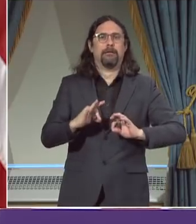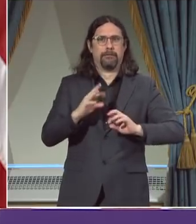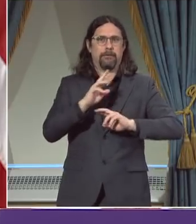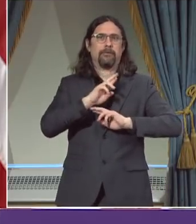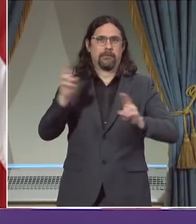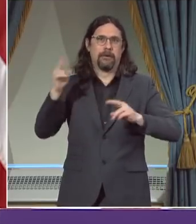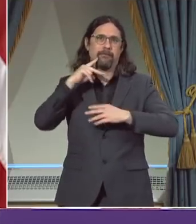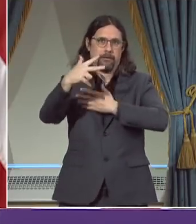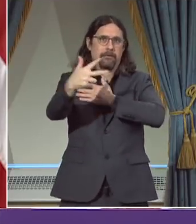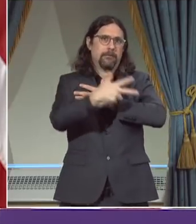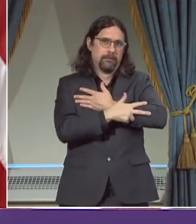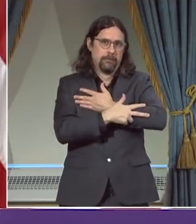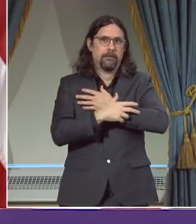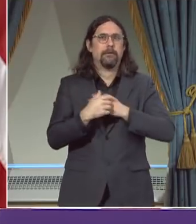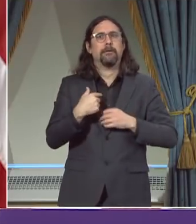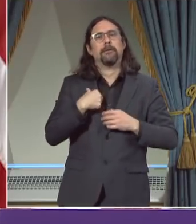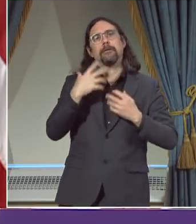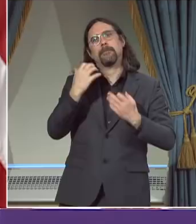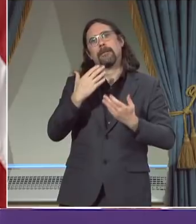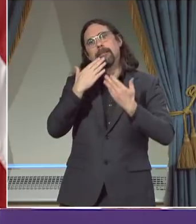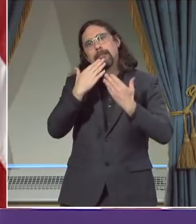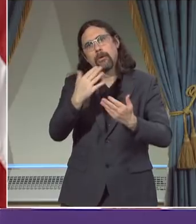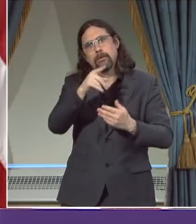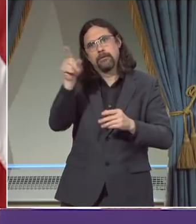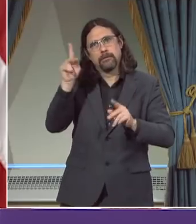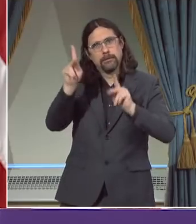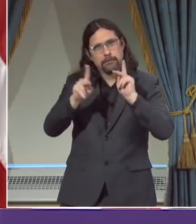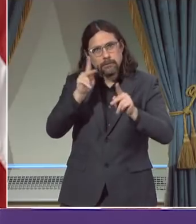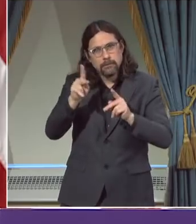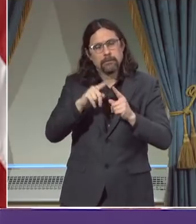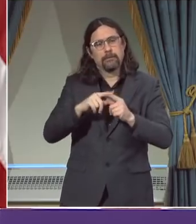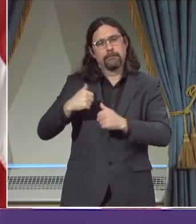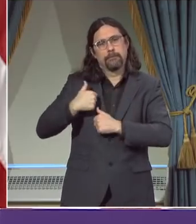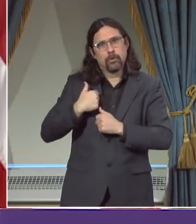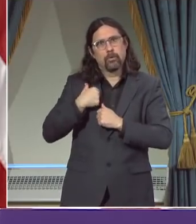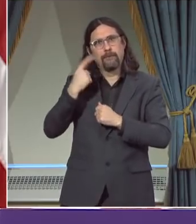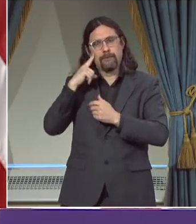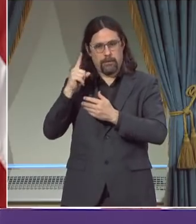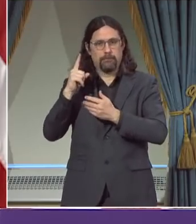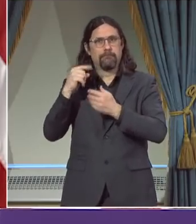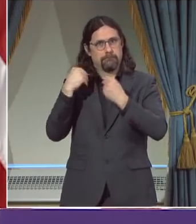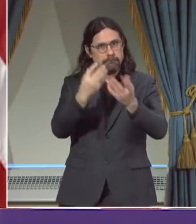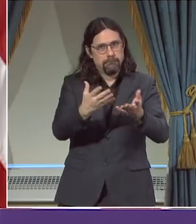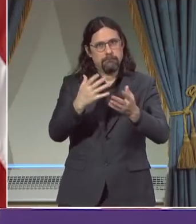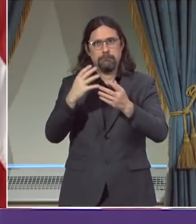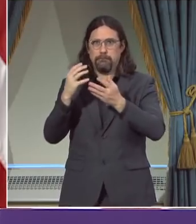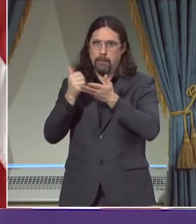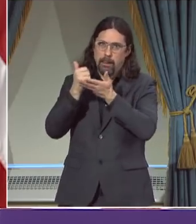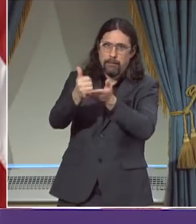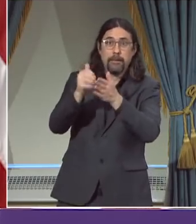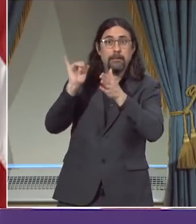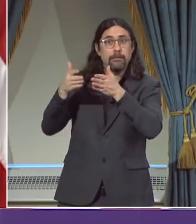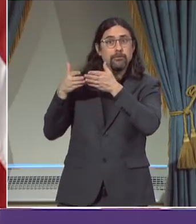WE ARE SO, SO GRATEFUL TO THE NAVY, T OTHE MILITARY THAT THISEW N HLPE WILL BE ARRIVING